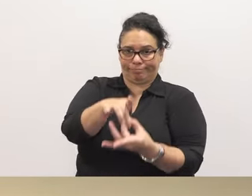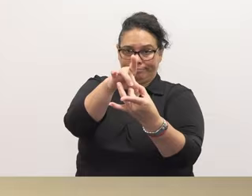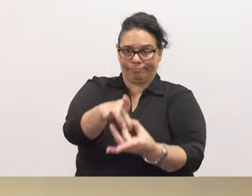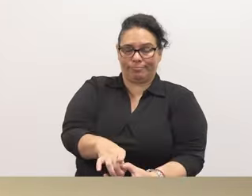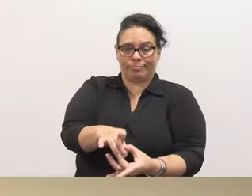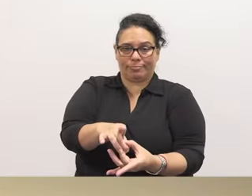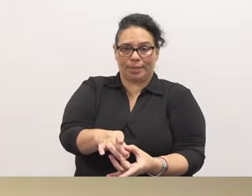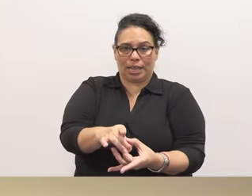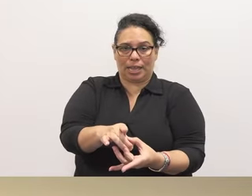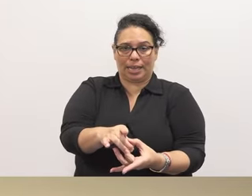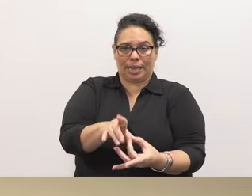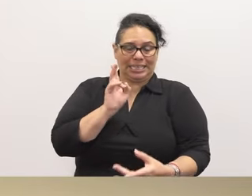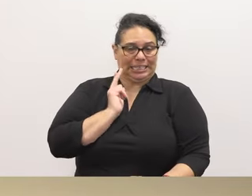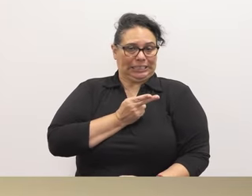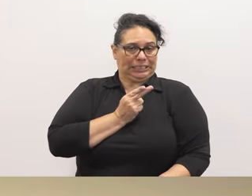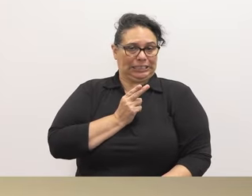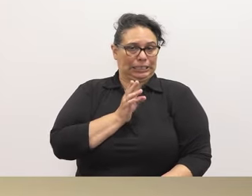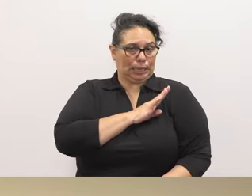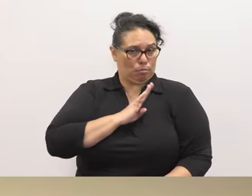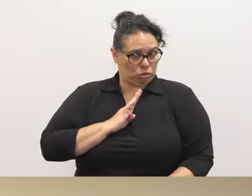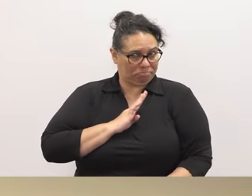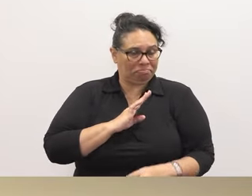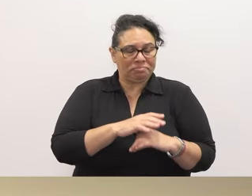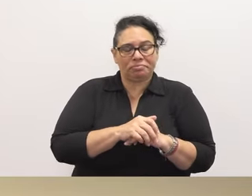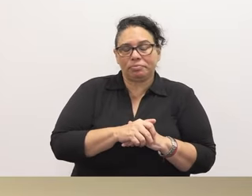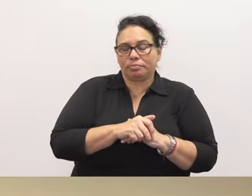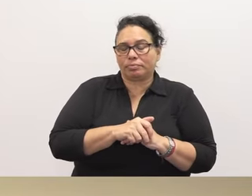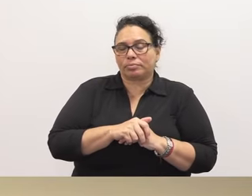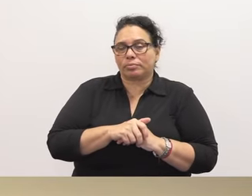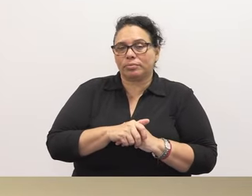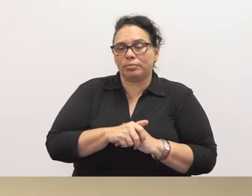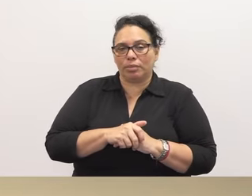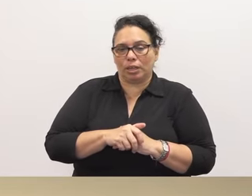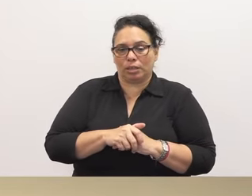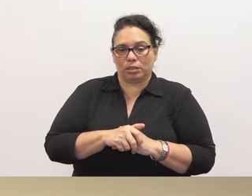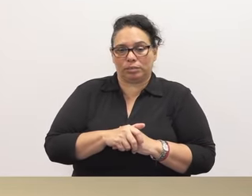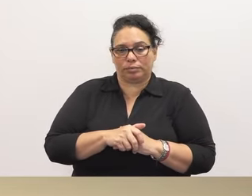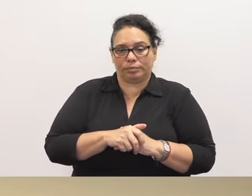And so I am not overstating this when I say,